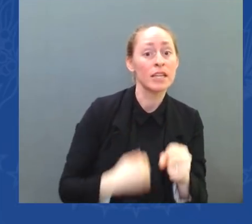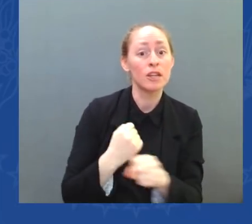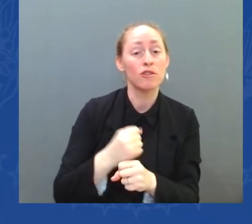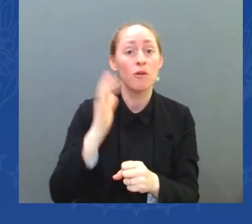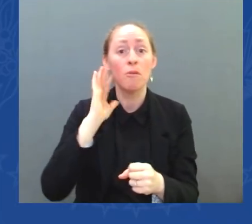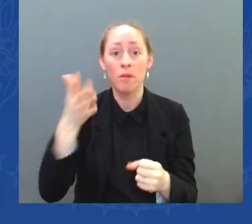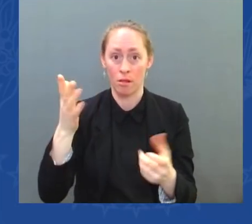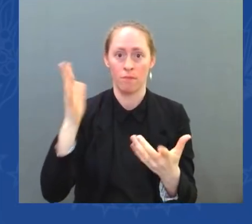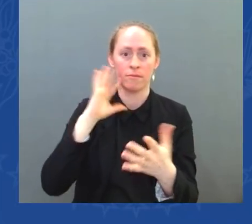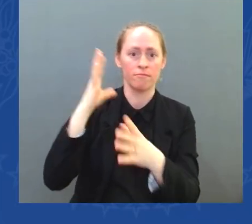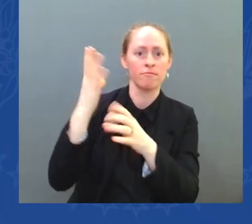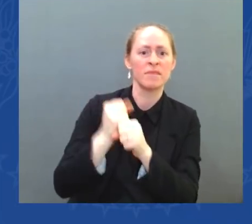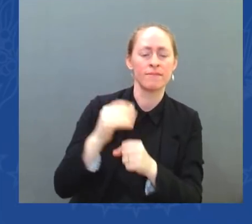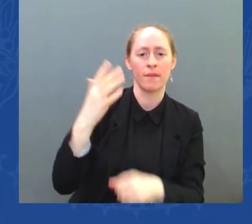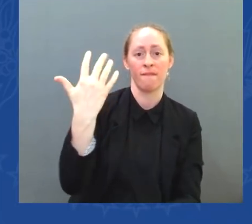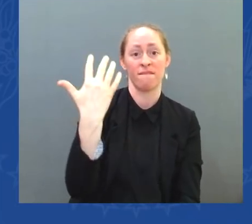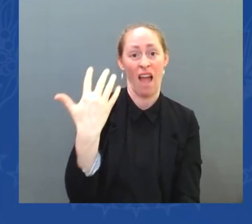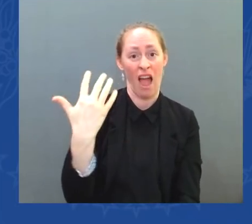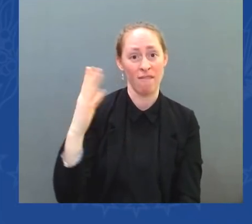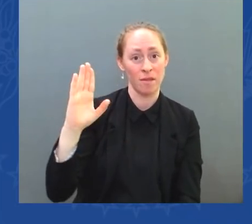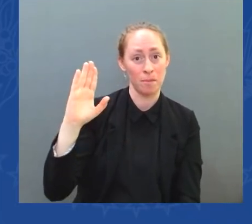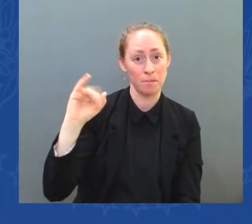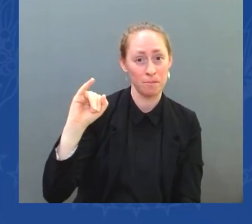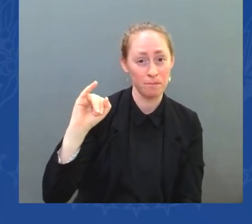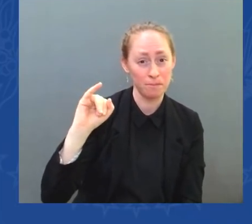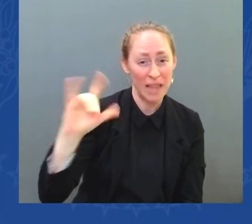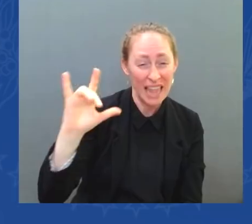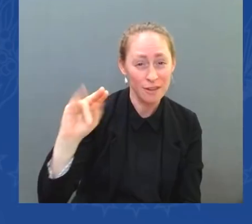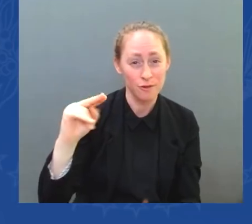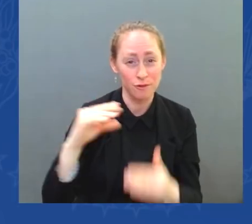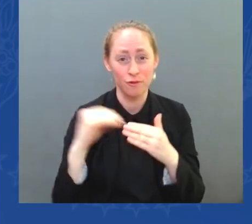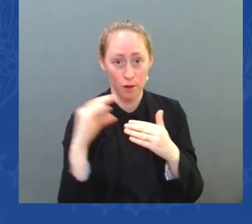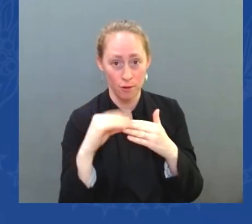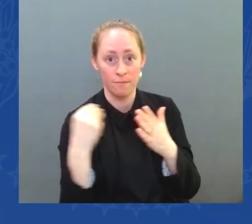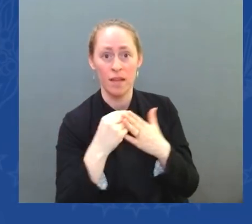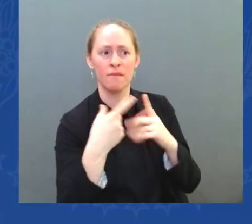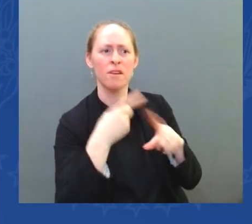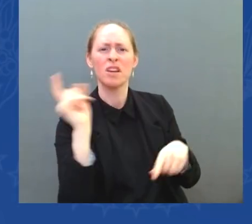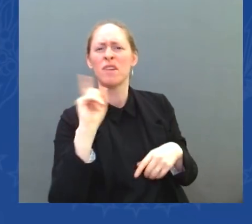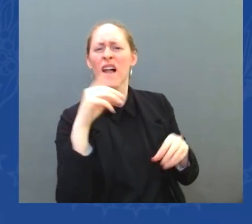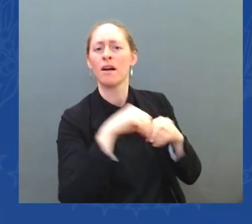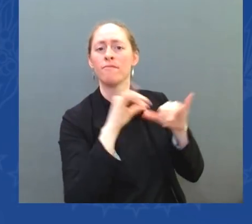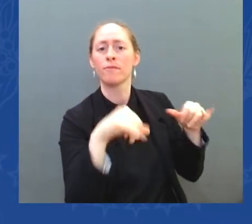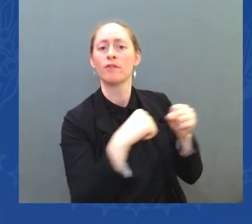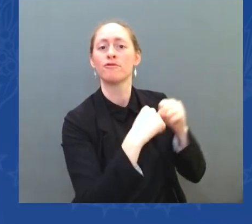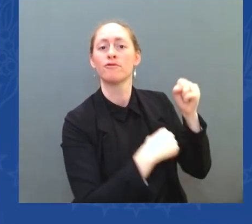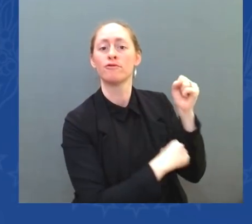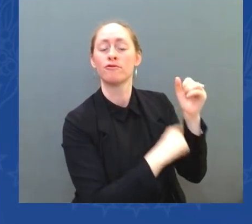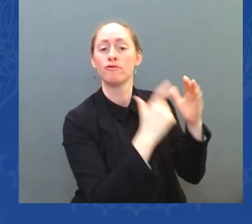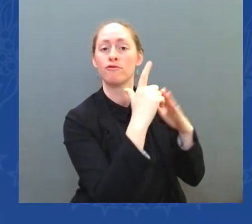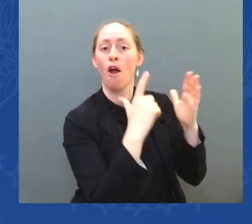which help to expand the Des Moines Airport, repair pesky potholes, and make sure that bridges can bear enough weight